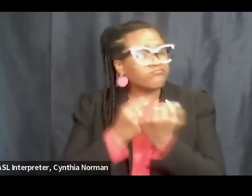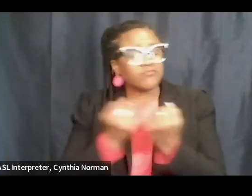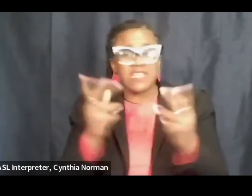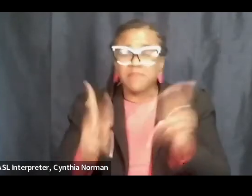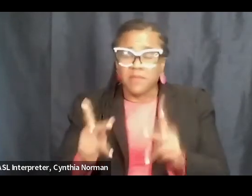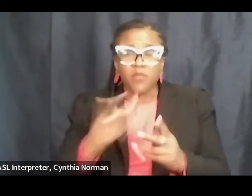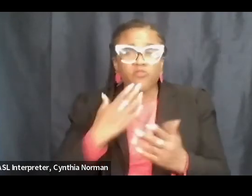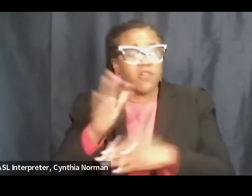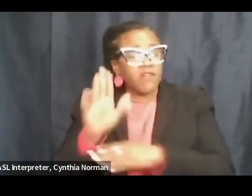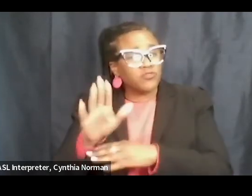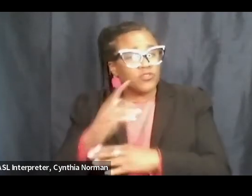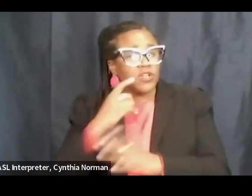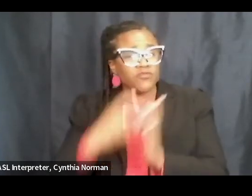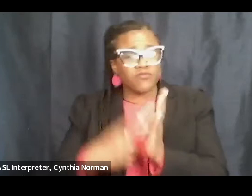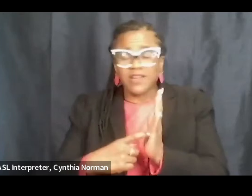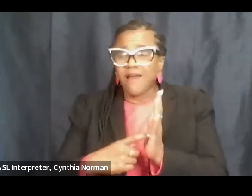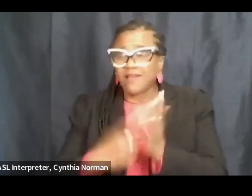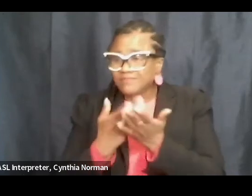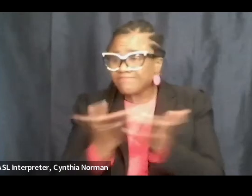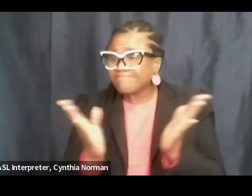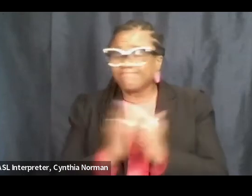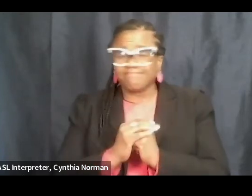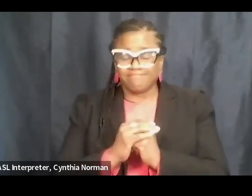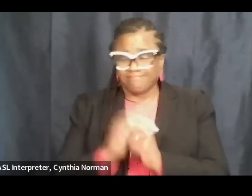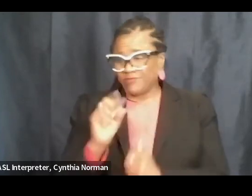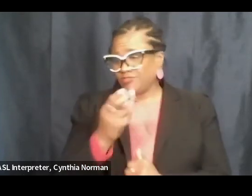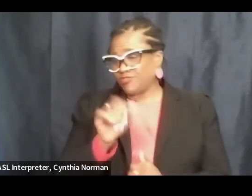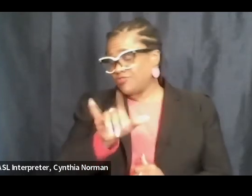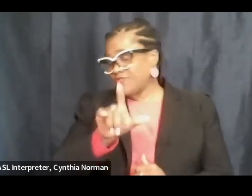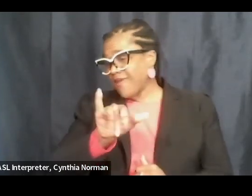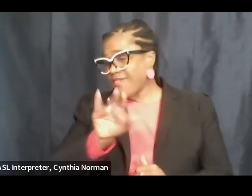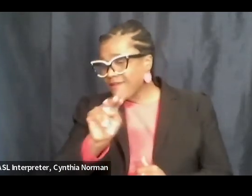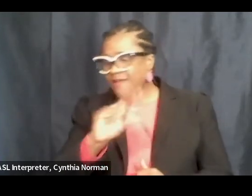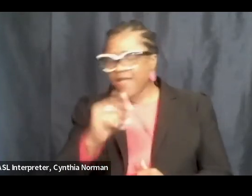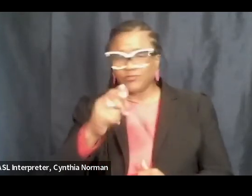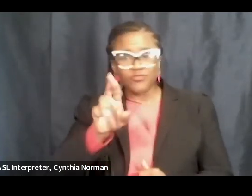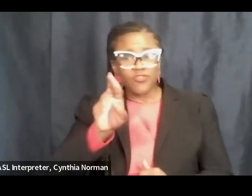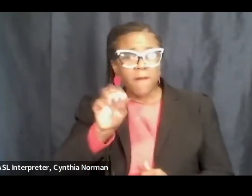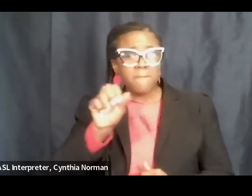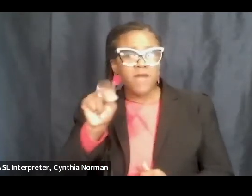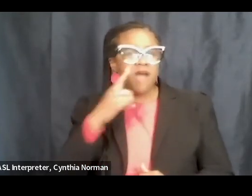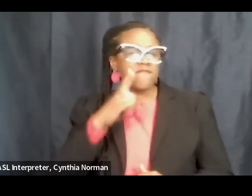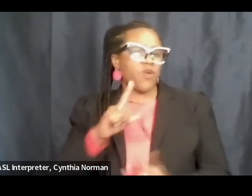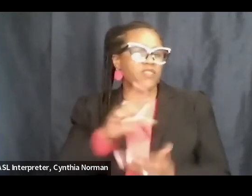I want to recognize Shaylin and Germán for that, which is nice introduction and for how we get today.